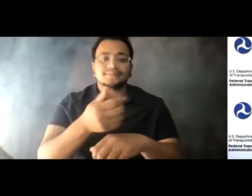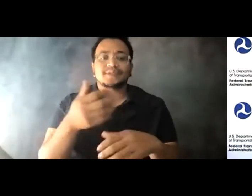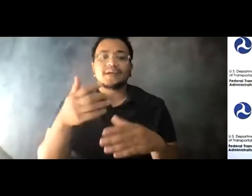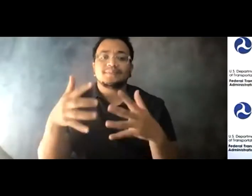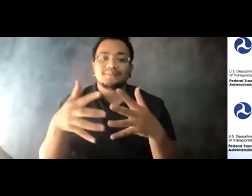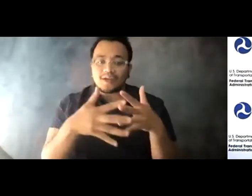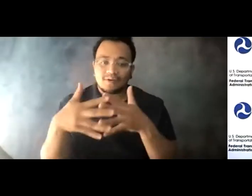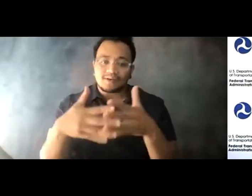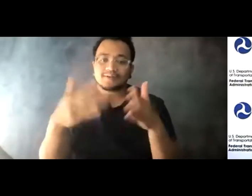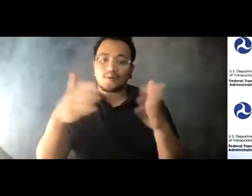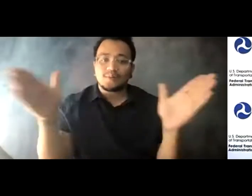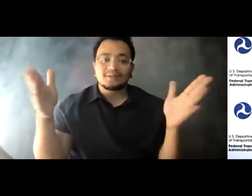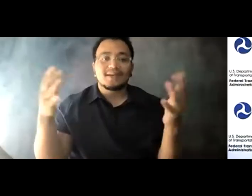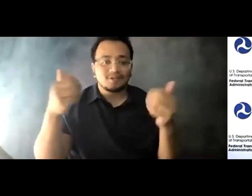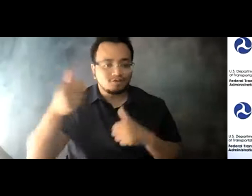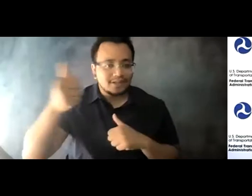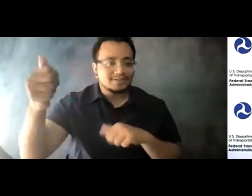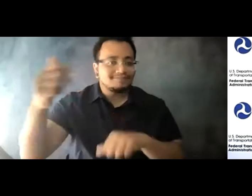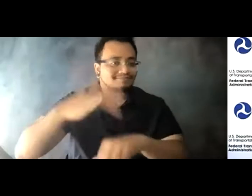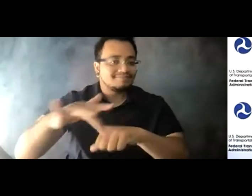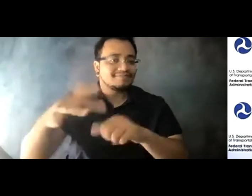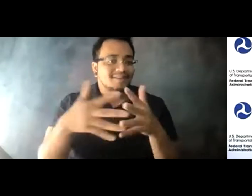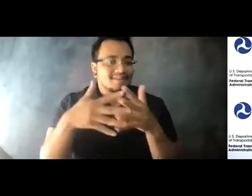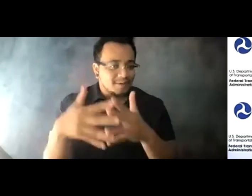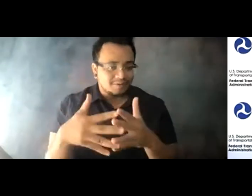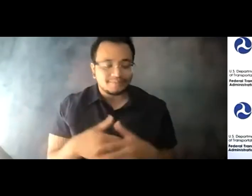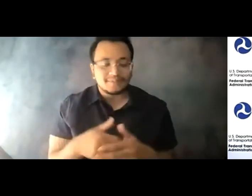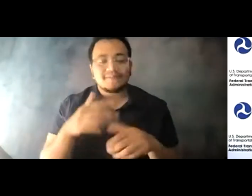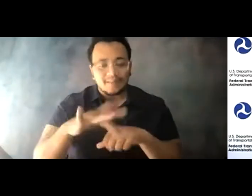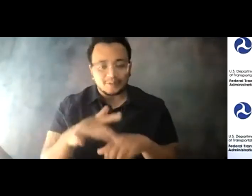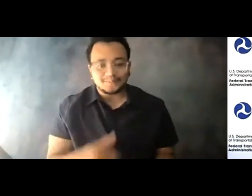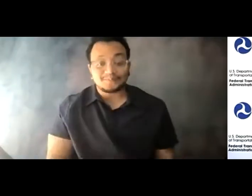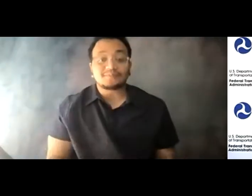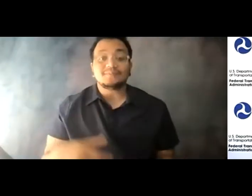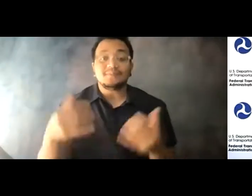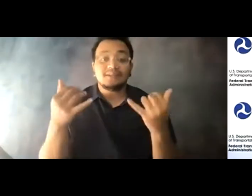14:02:44 At this session, FTA will engage transit leaders, organizational partners and